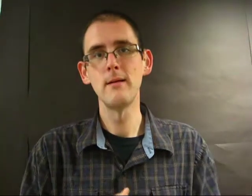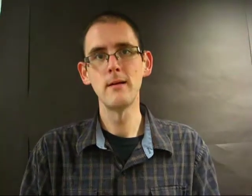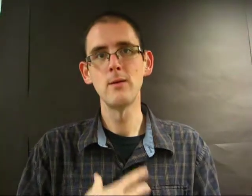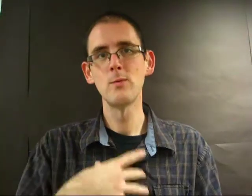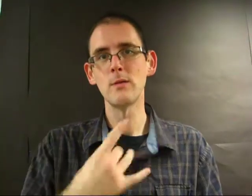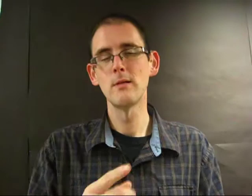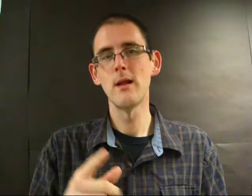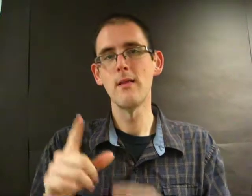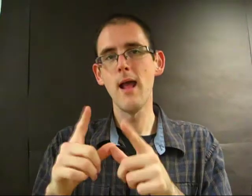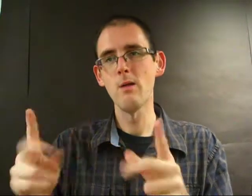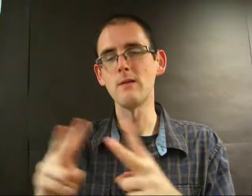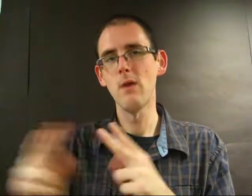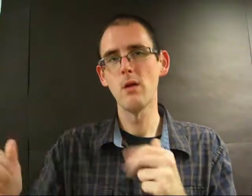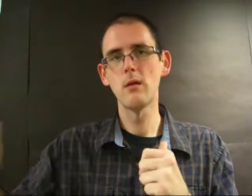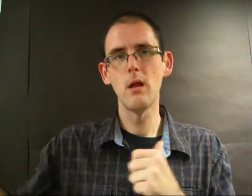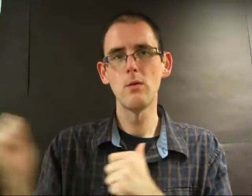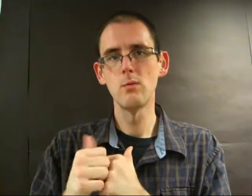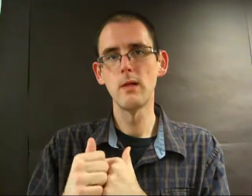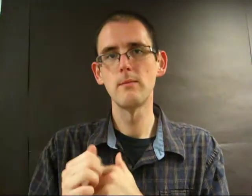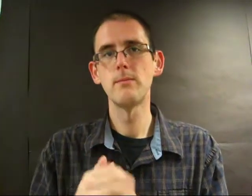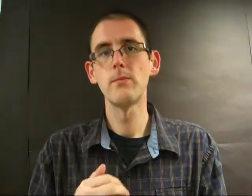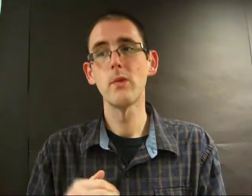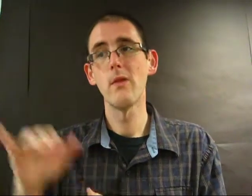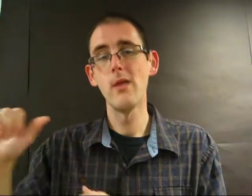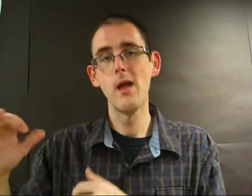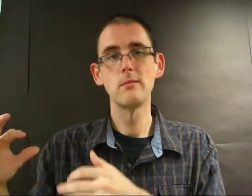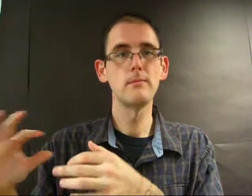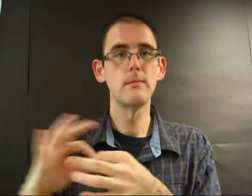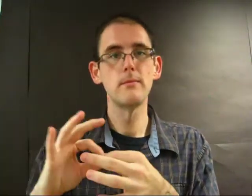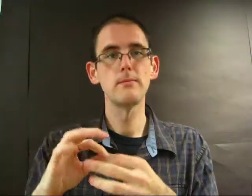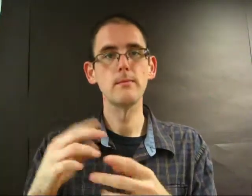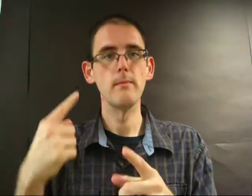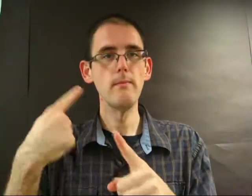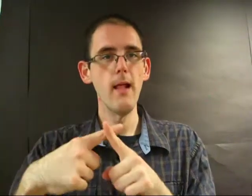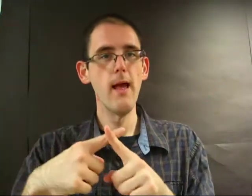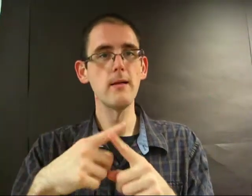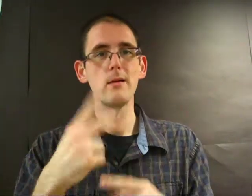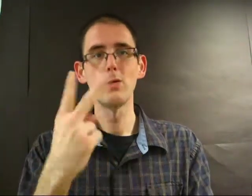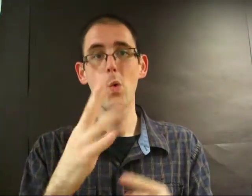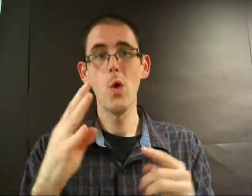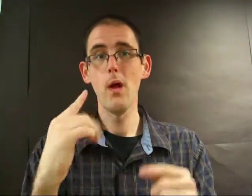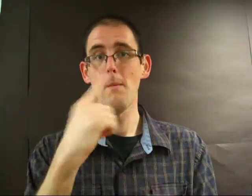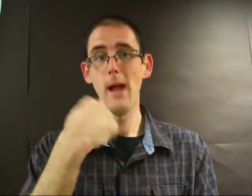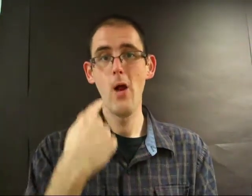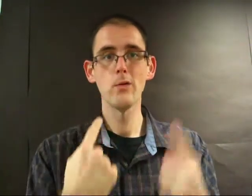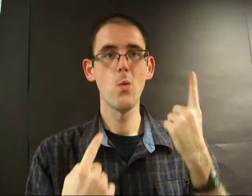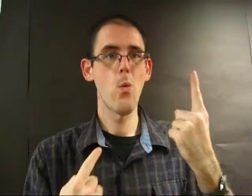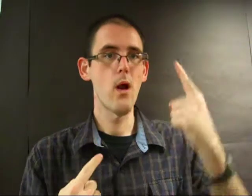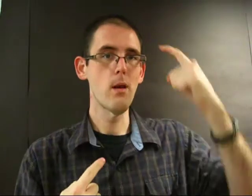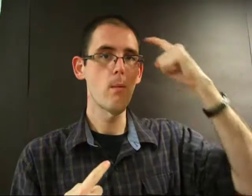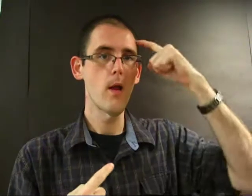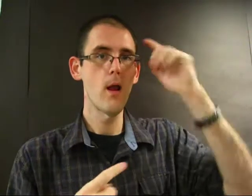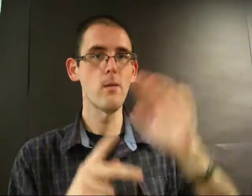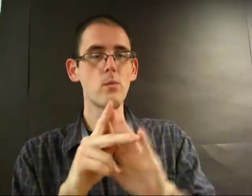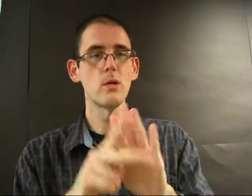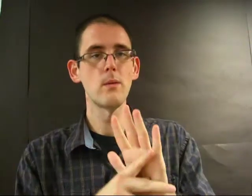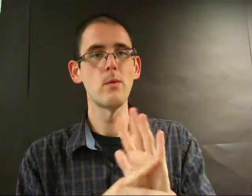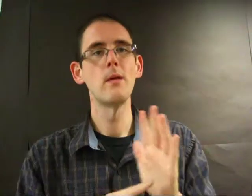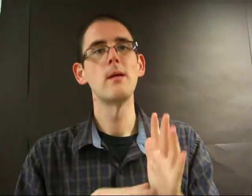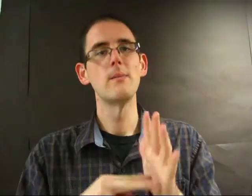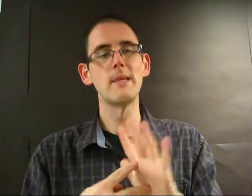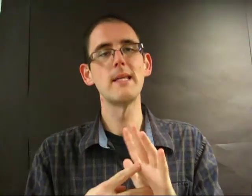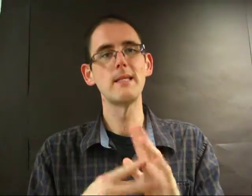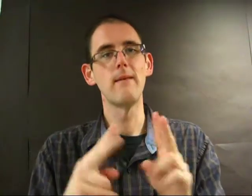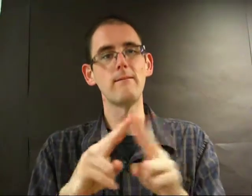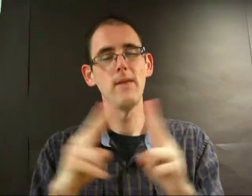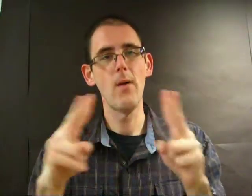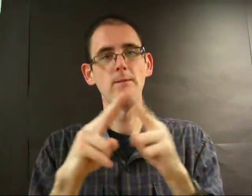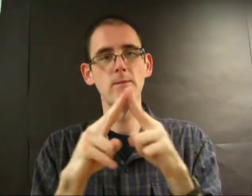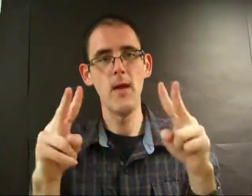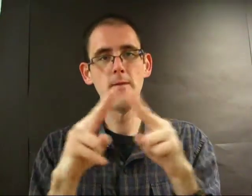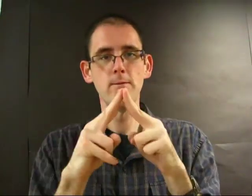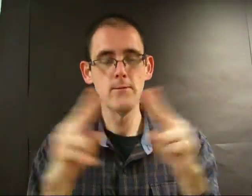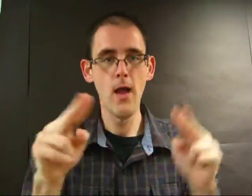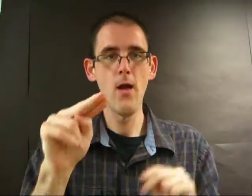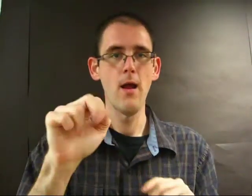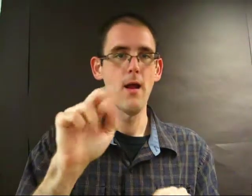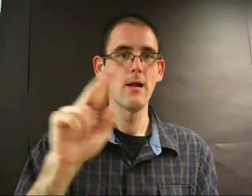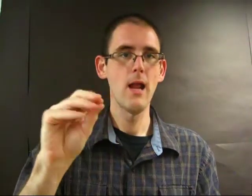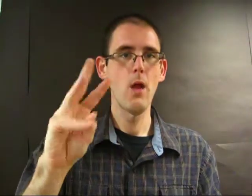It's interesting how concrete the language is. That, in addition to requiring two mouths with a single mind, means a very, very narrow